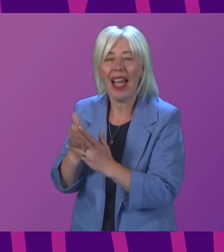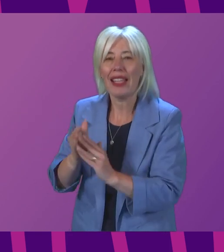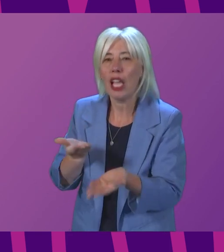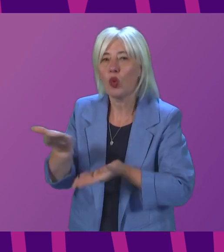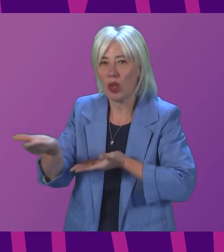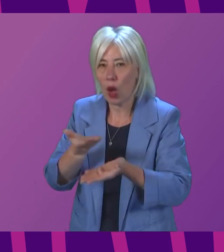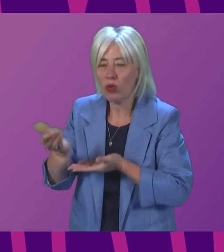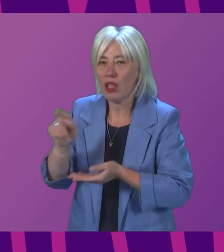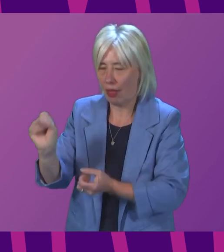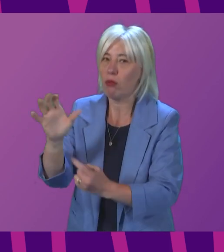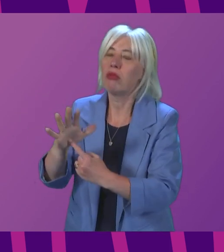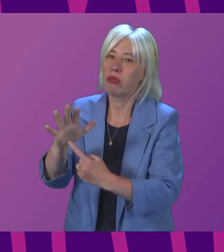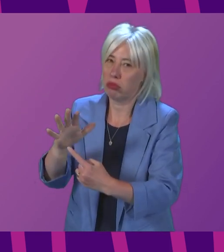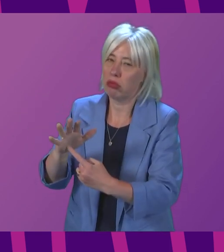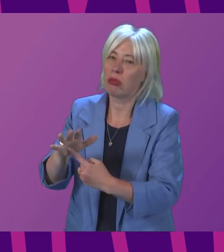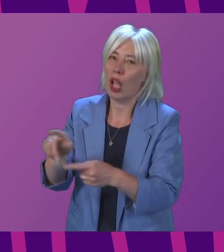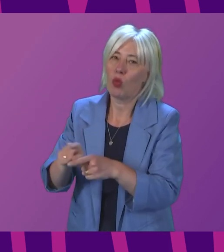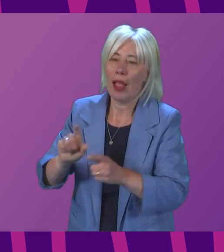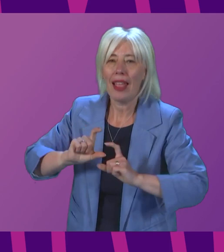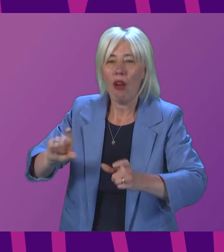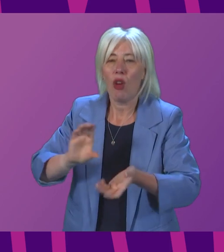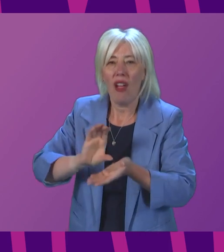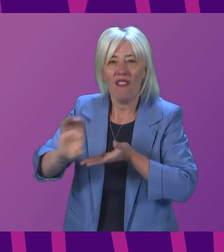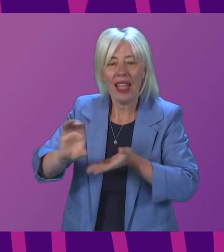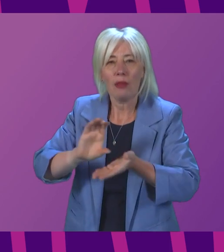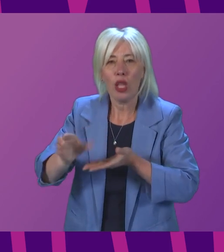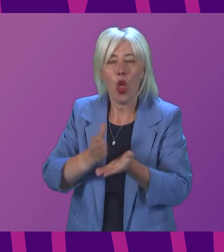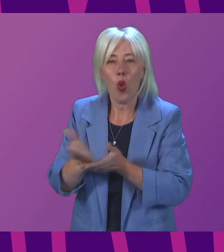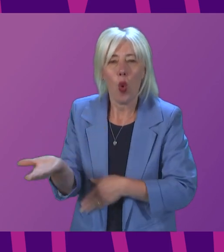In addition, there is the continued investment that is set out in the recovery and renewal